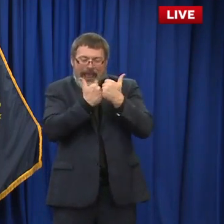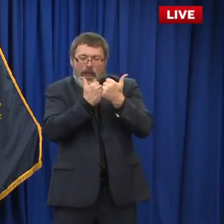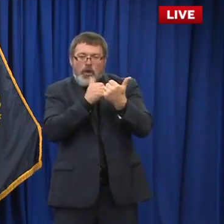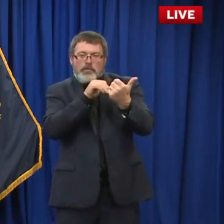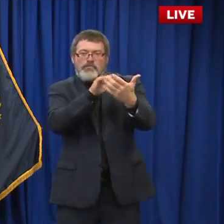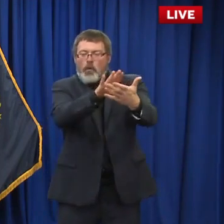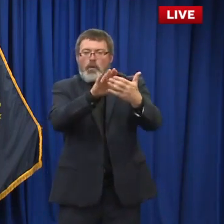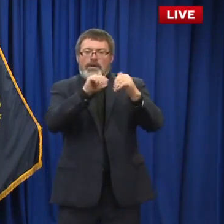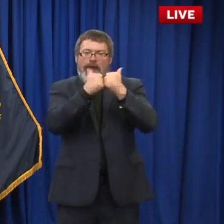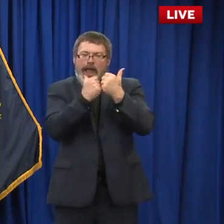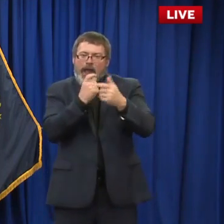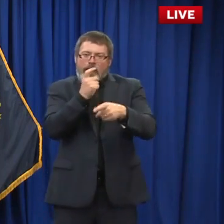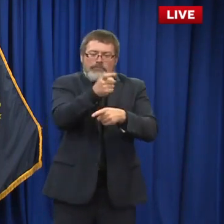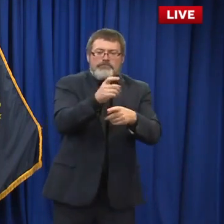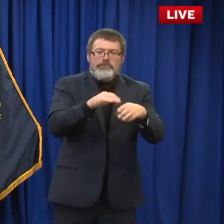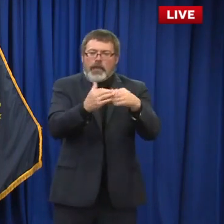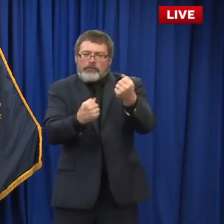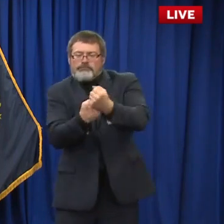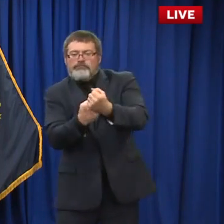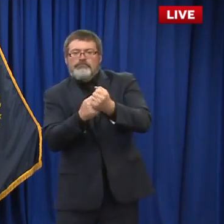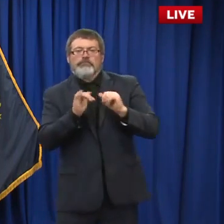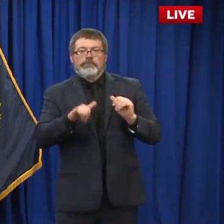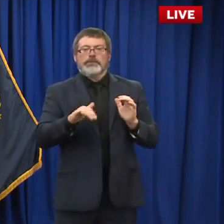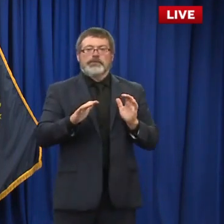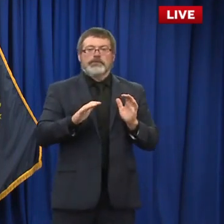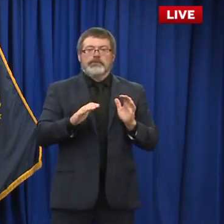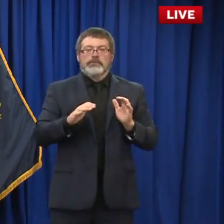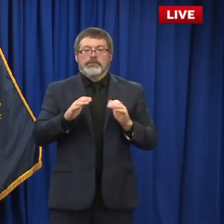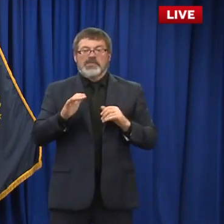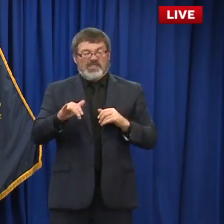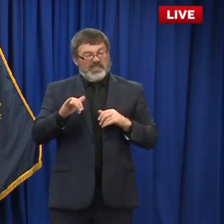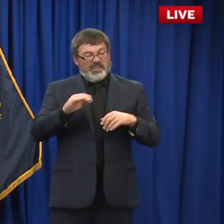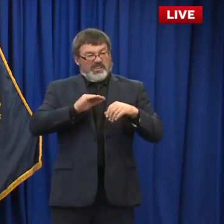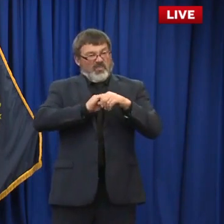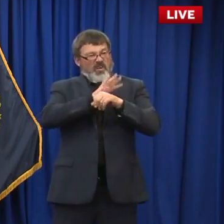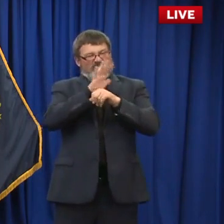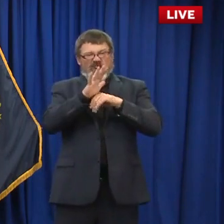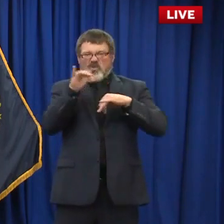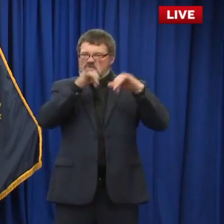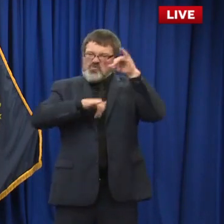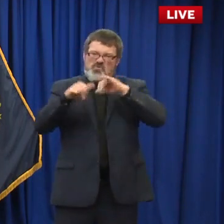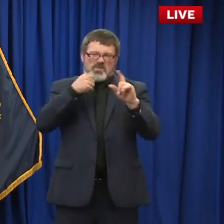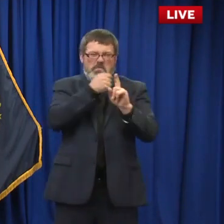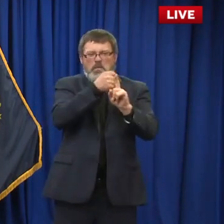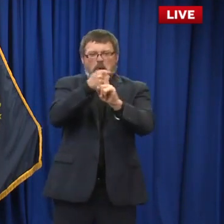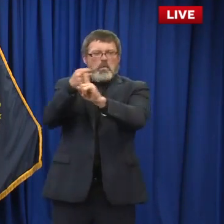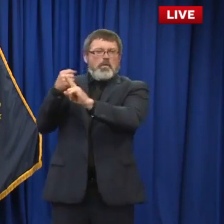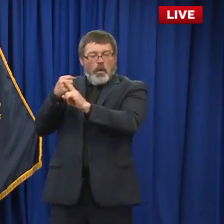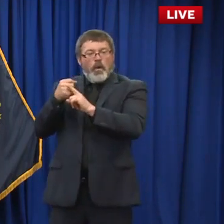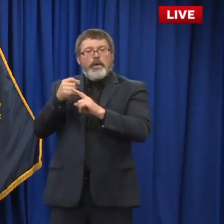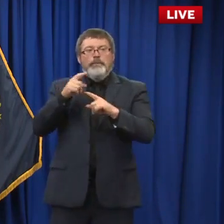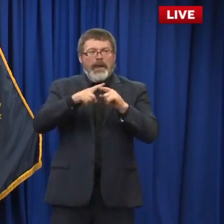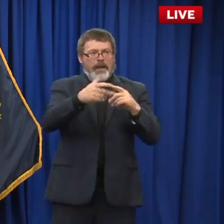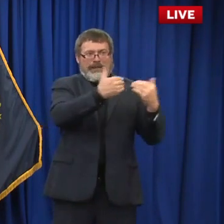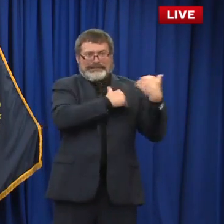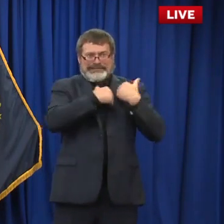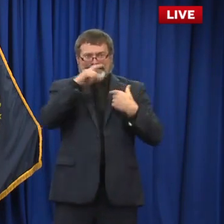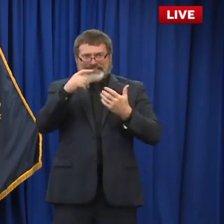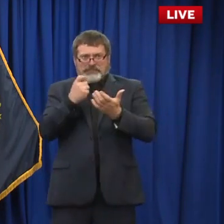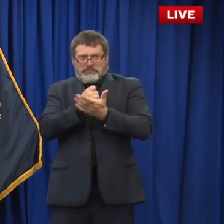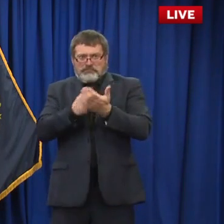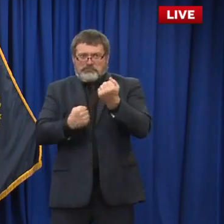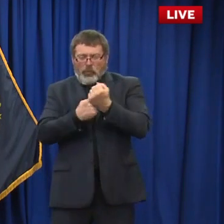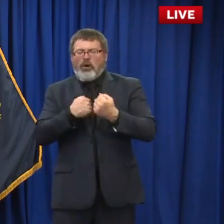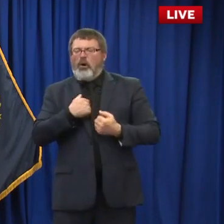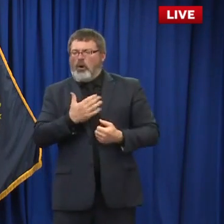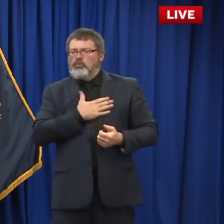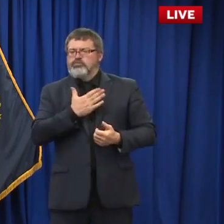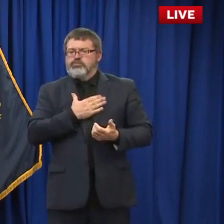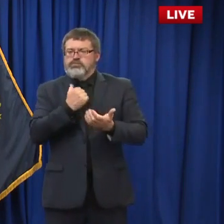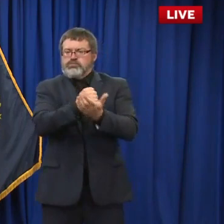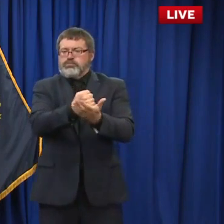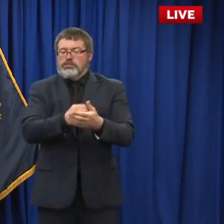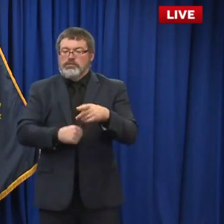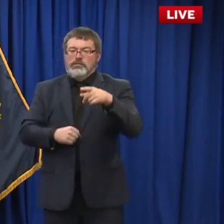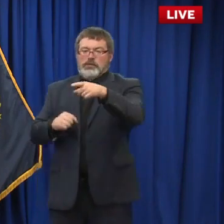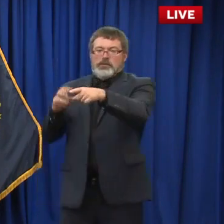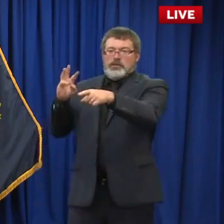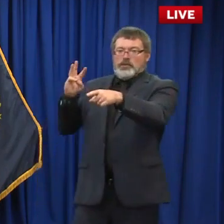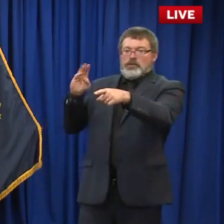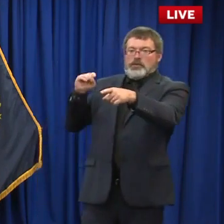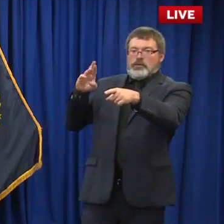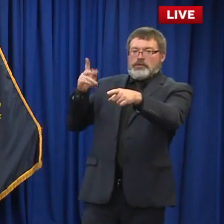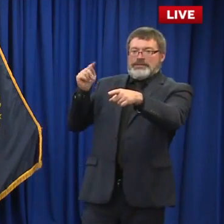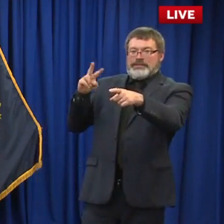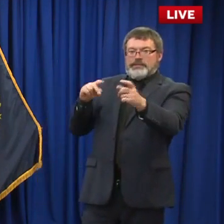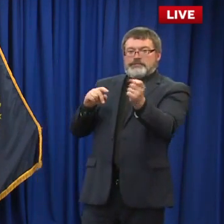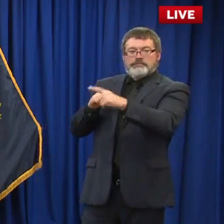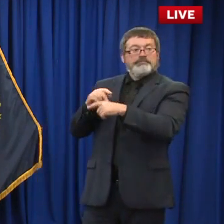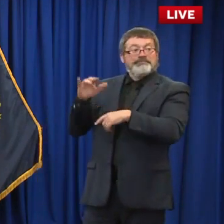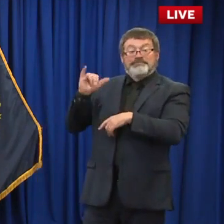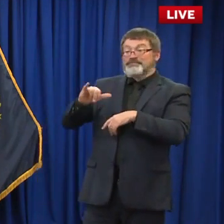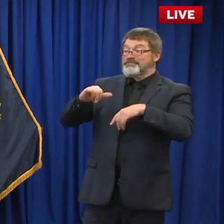WE'RE BEING EFFICIENT ABOUT IT, CREATING NEW SYSTEMS, BEING INNOVATIVE AND INVESTING IN IN COMMUNITIES THAT DIDN'T HAVE THOSE SUPPORTS, COVID HAS FAKED IT, BUT WE'LL CONTINUE TO